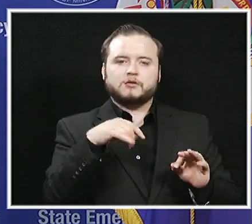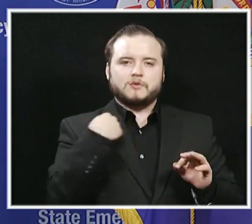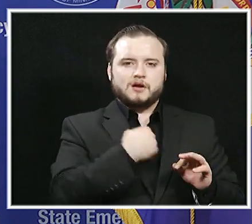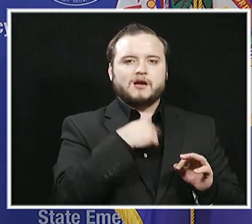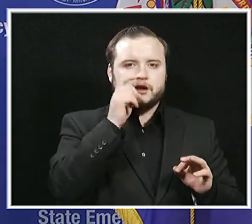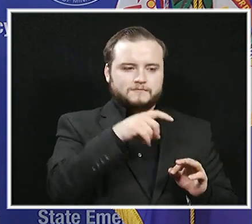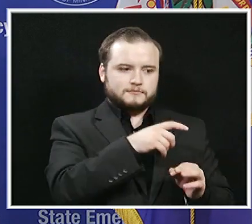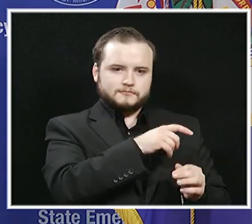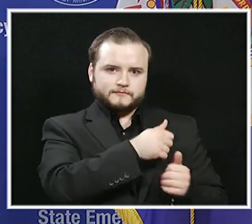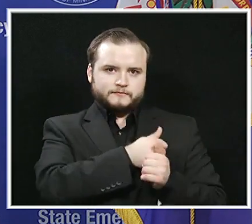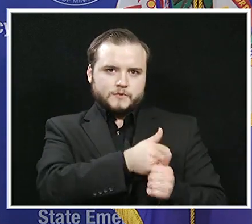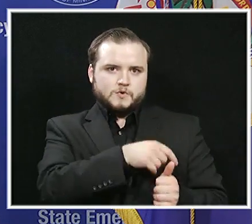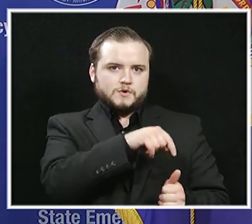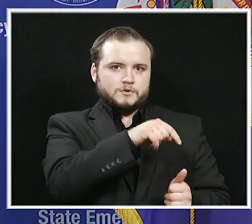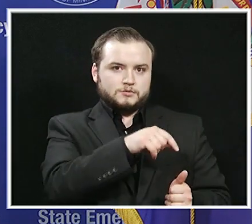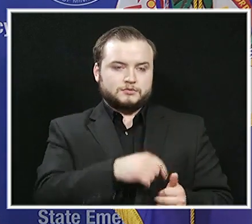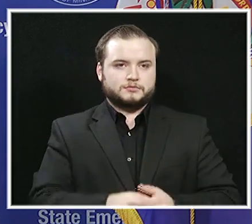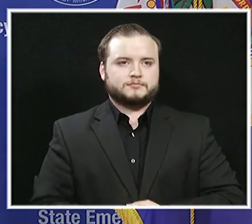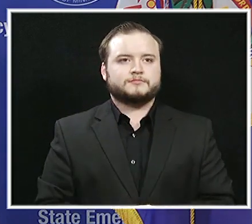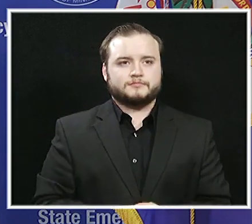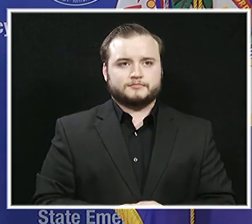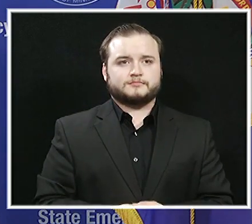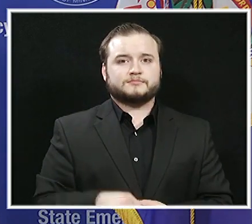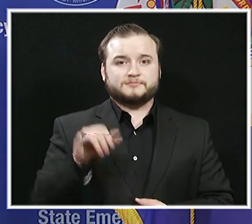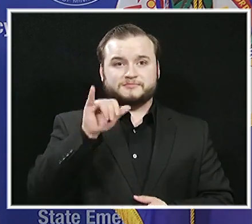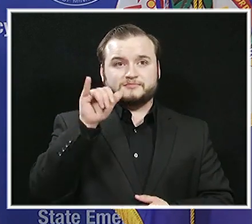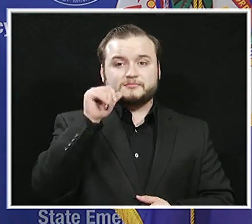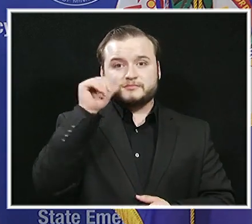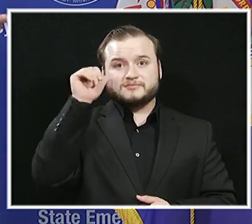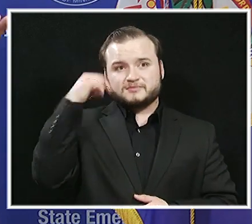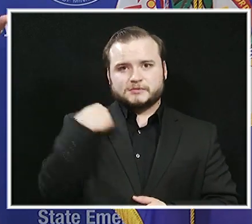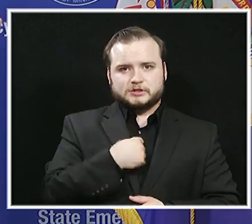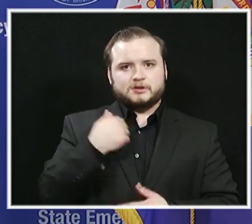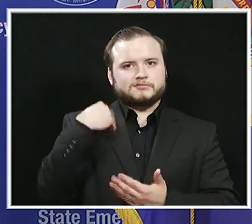scenario where we isolate the most vulnerable while we're slowly building herd immunity.